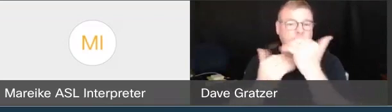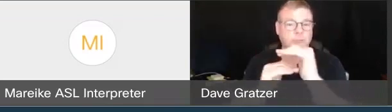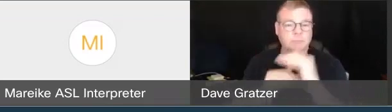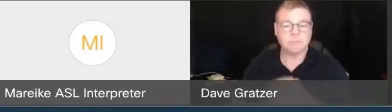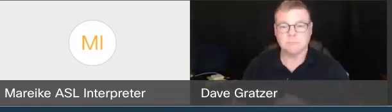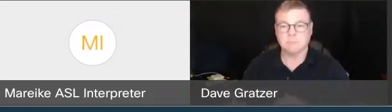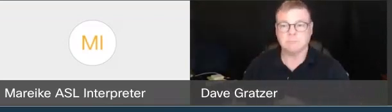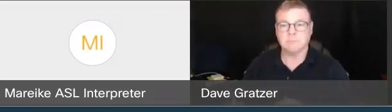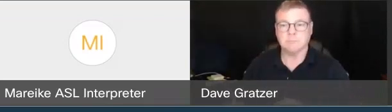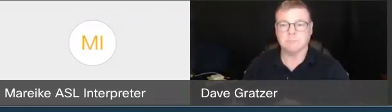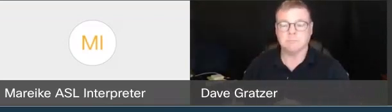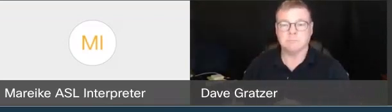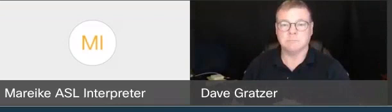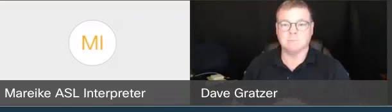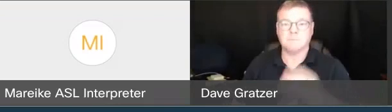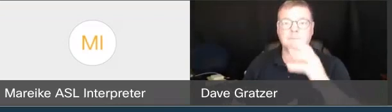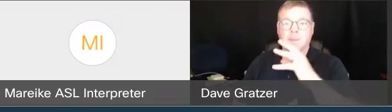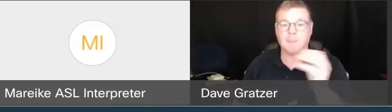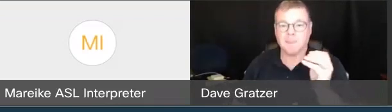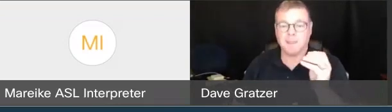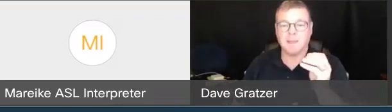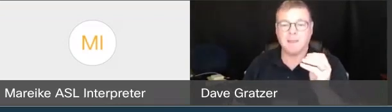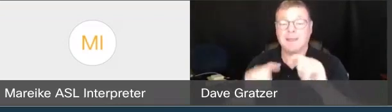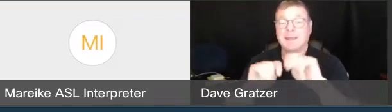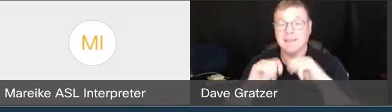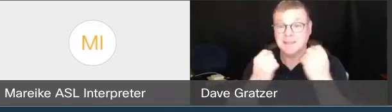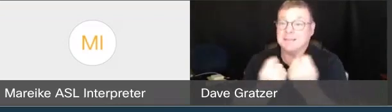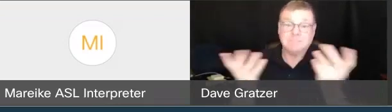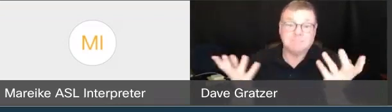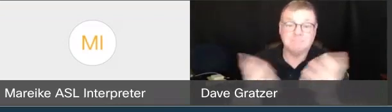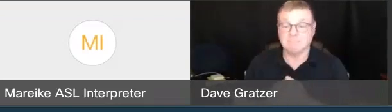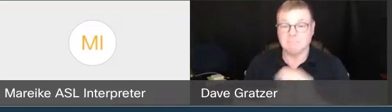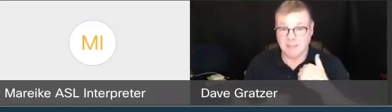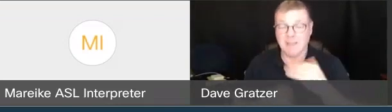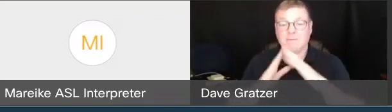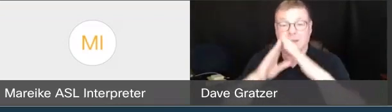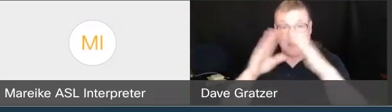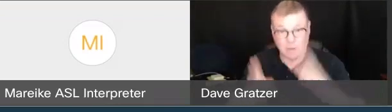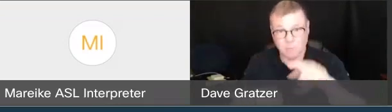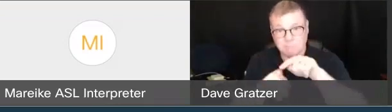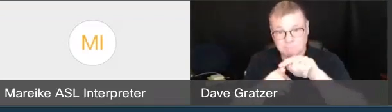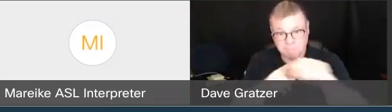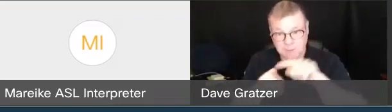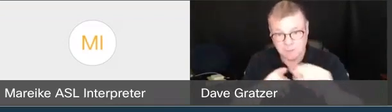around their housing and so the team, has a housing specialist who has some expertise in this.